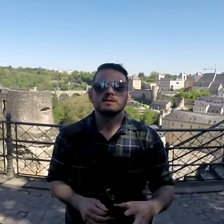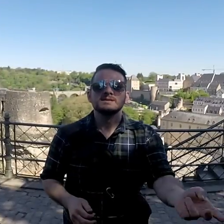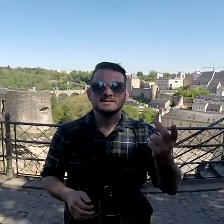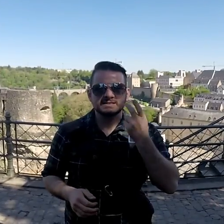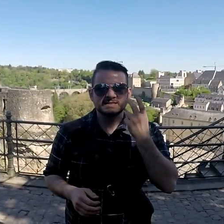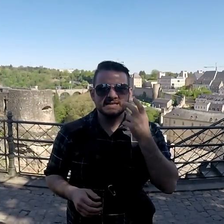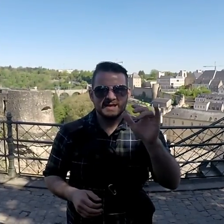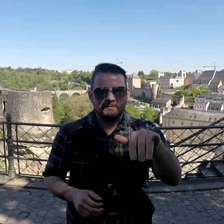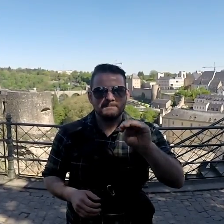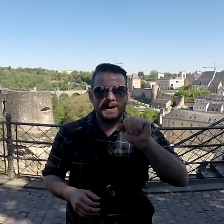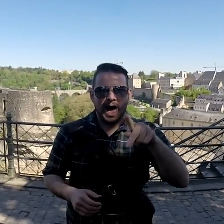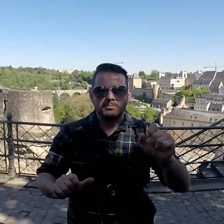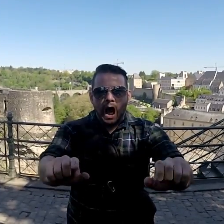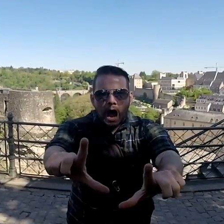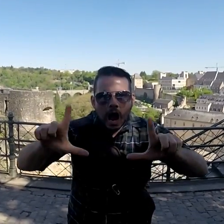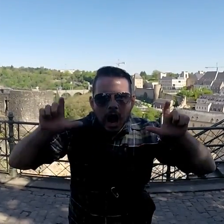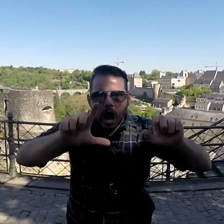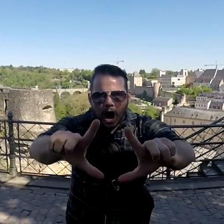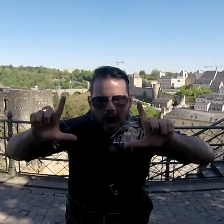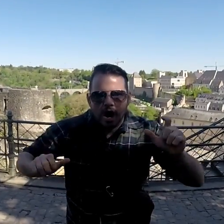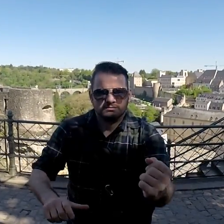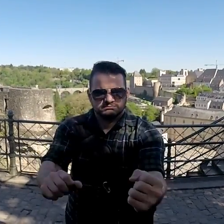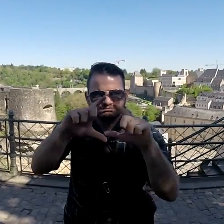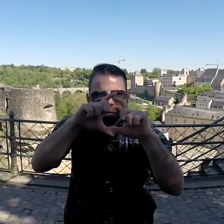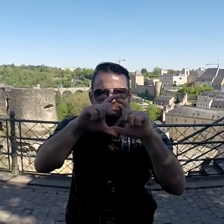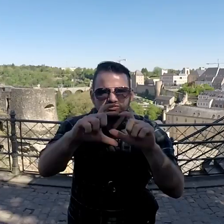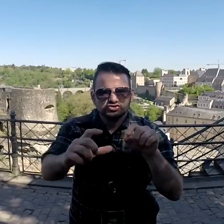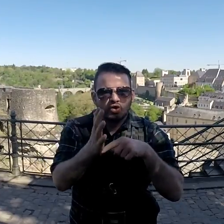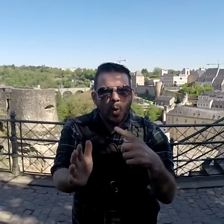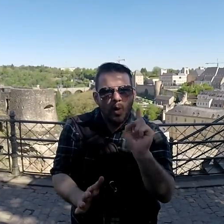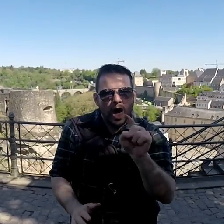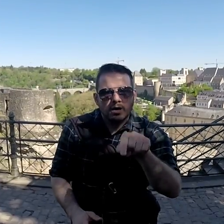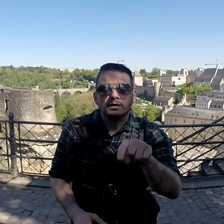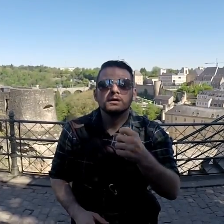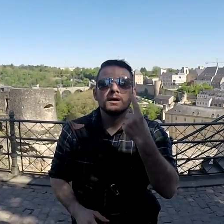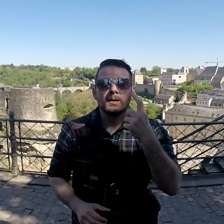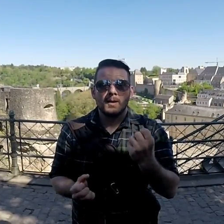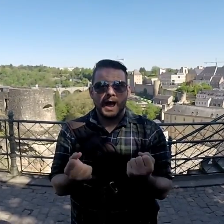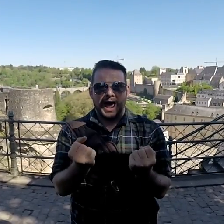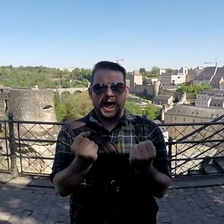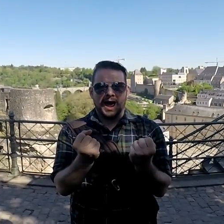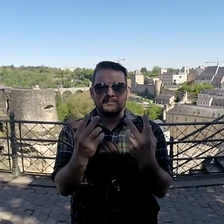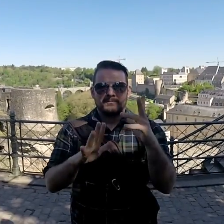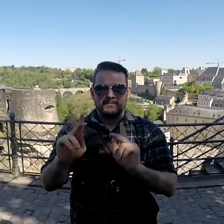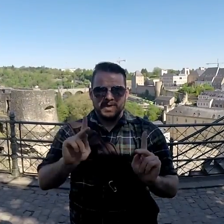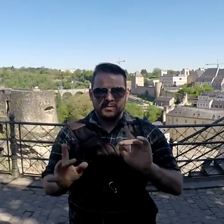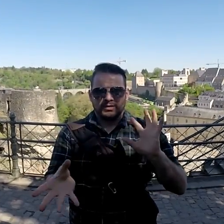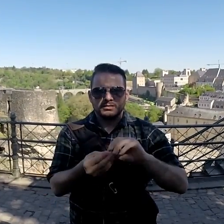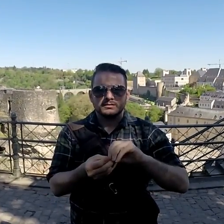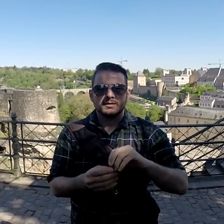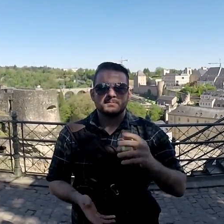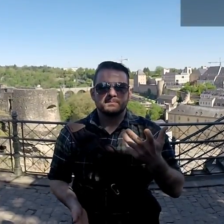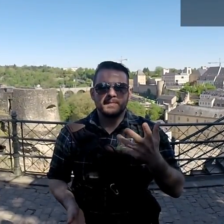See the map? You will have to zoom really close to get the location shown. The population altogether --